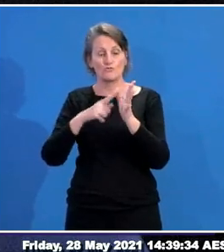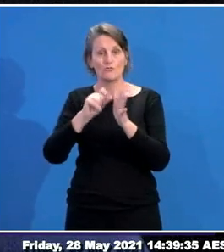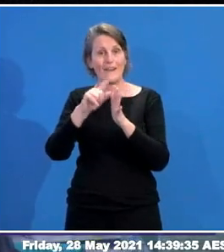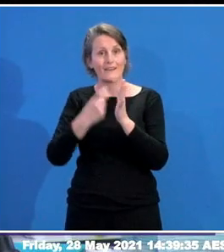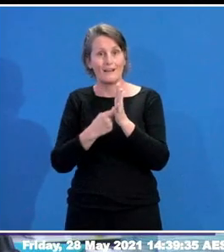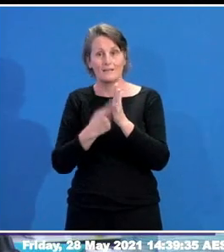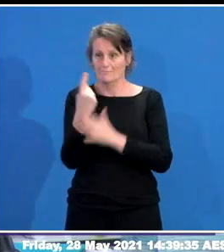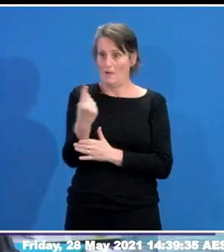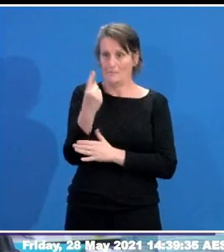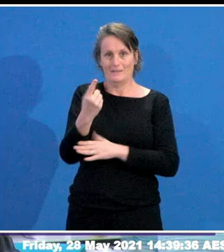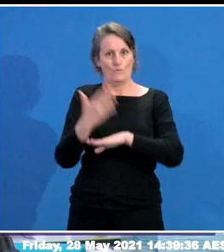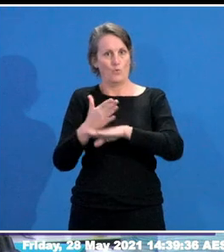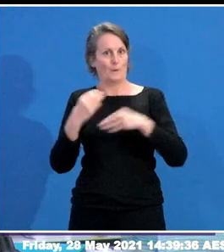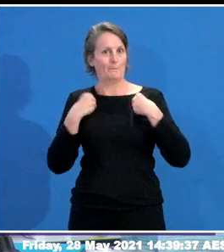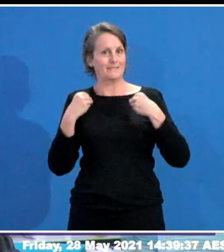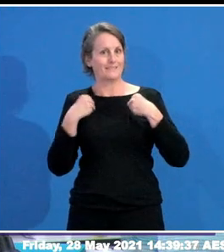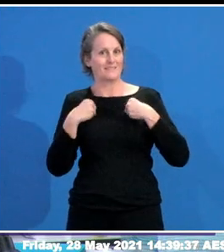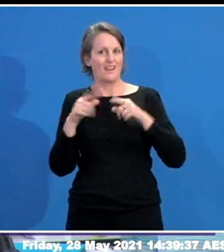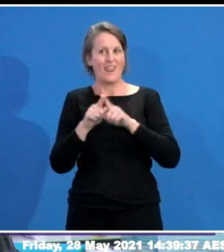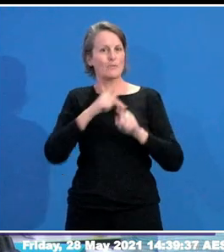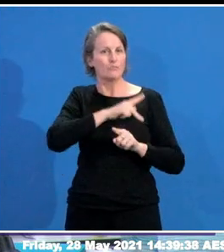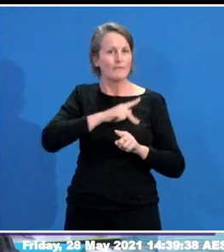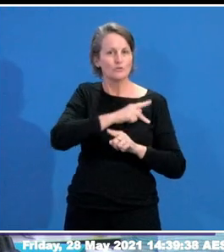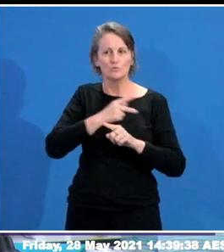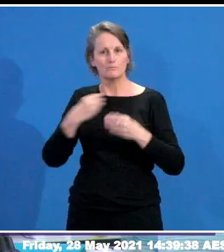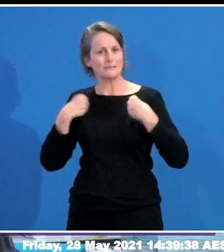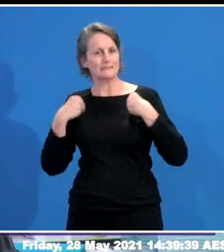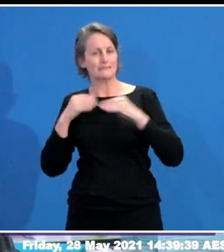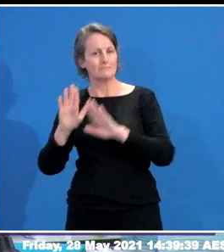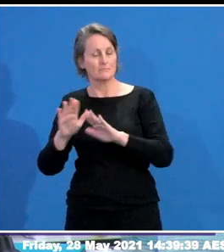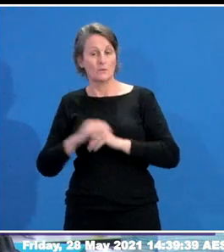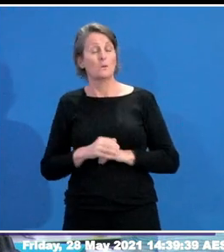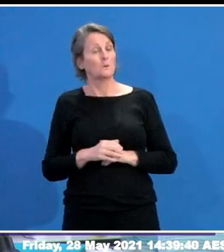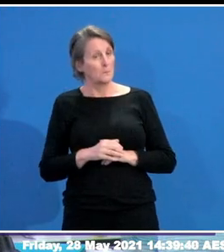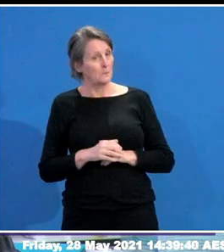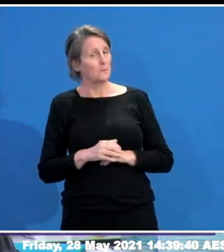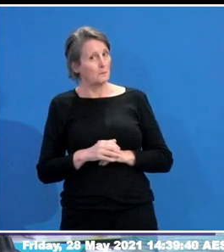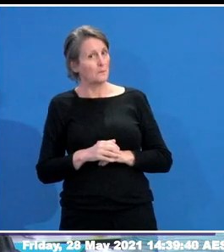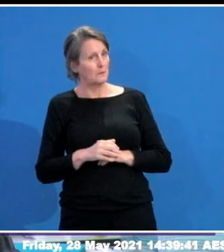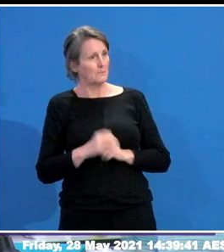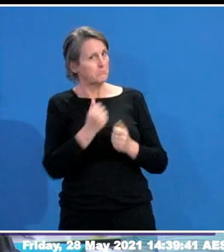Does all of this present challenges in terms of monitoring the performance of